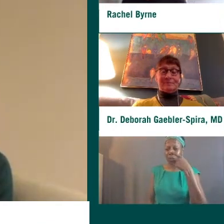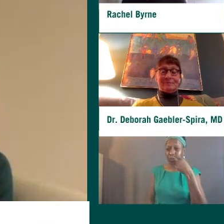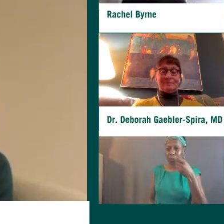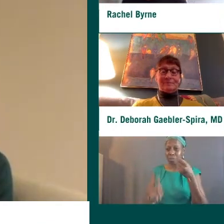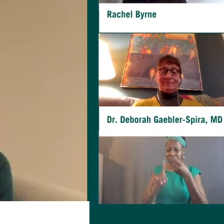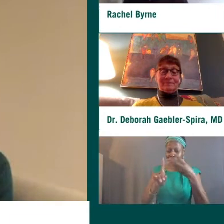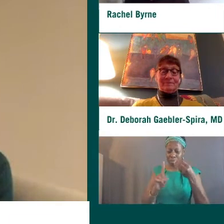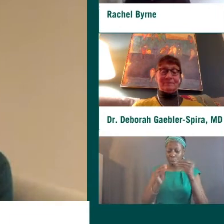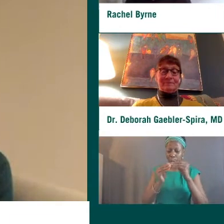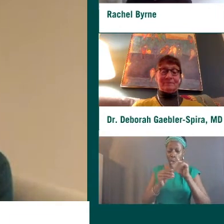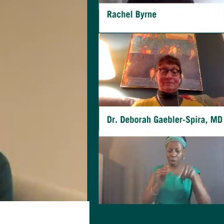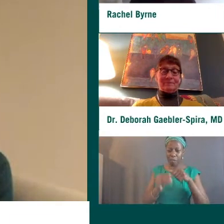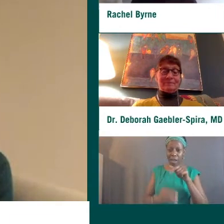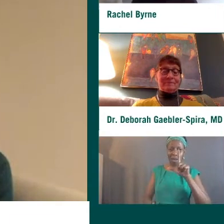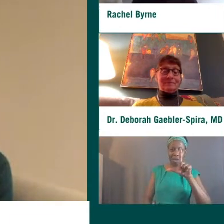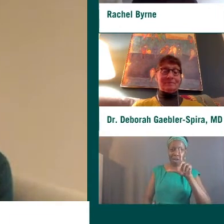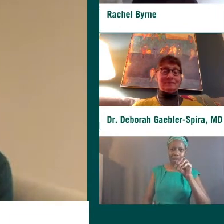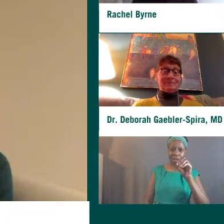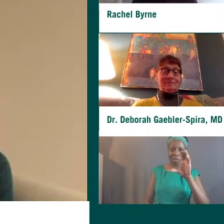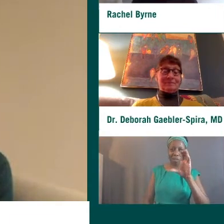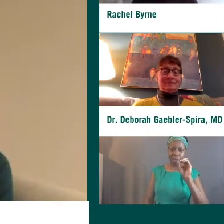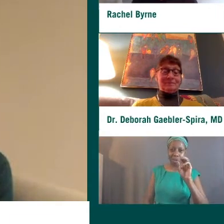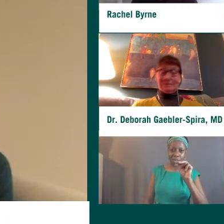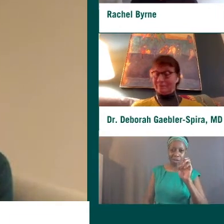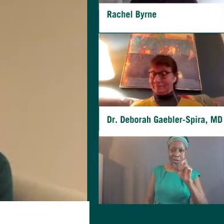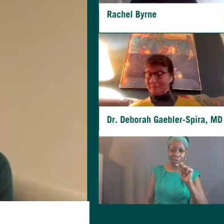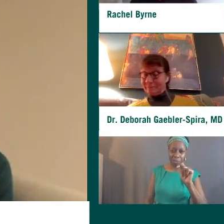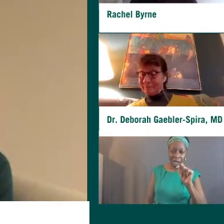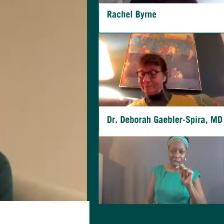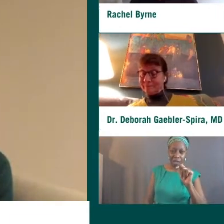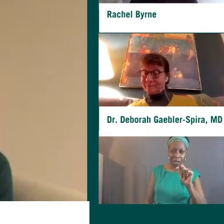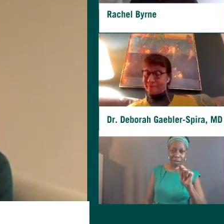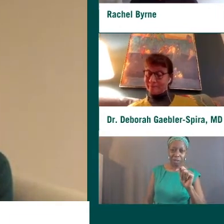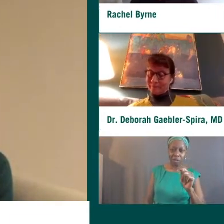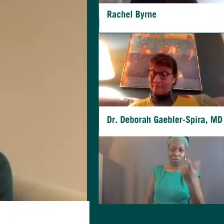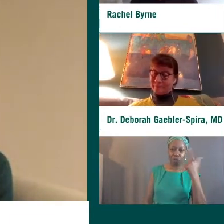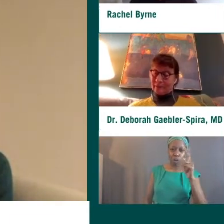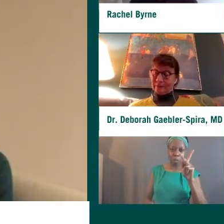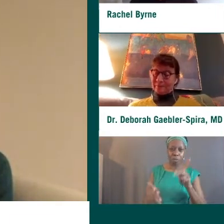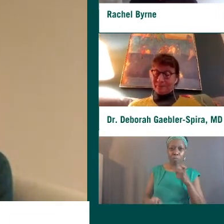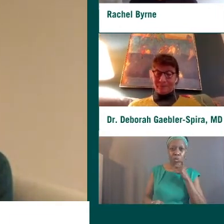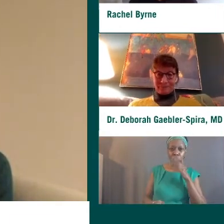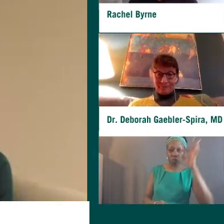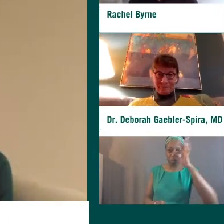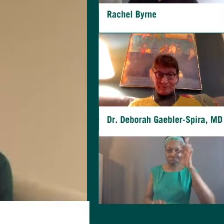the loco mat or maybe it was Kara as an option. Can you explain what the Lokomat is?